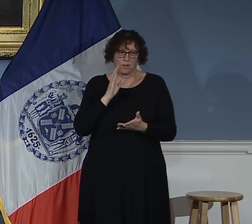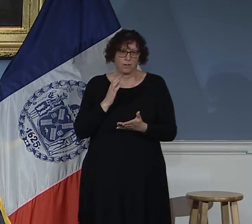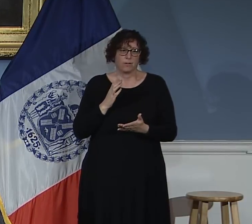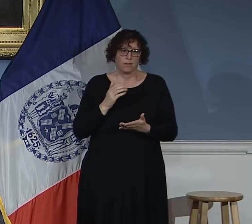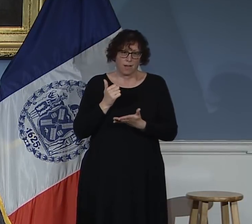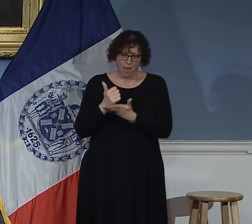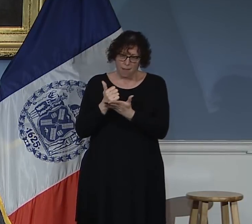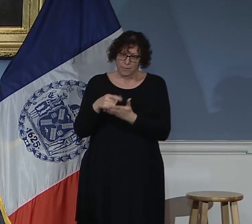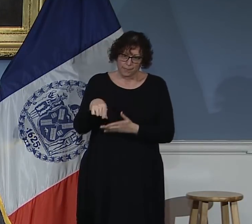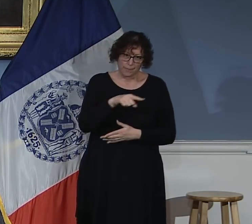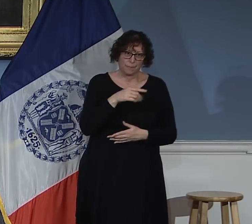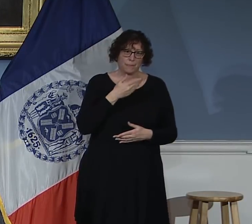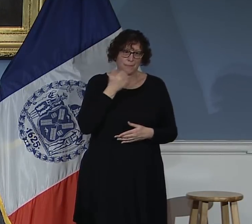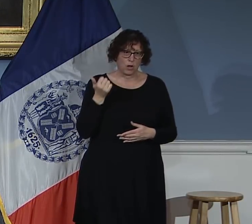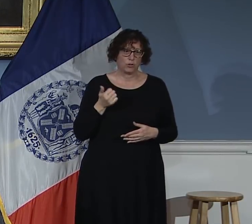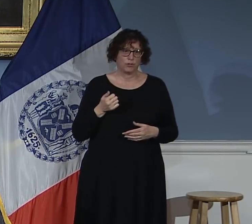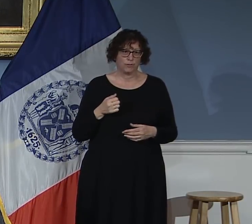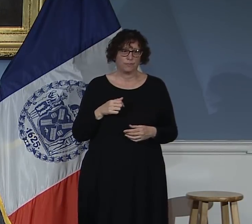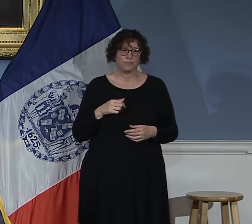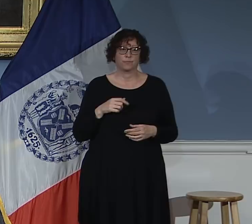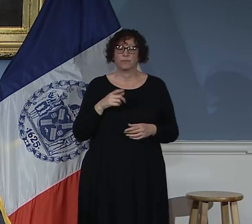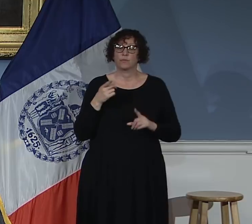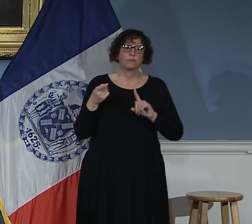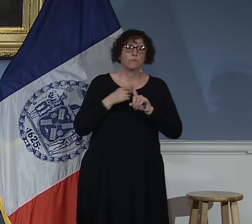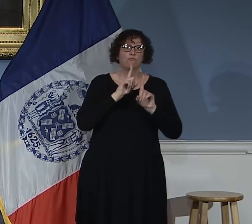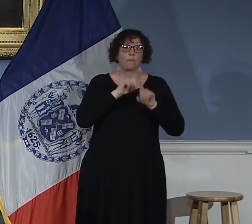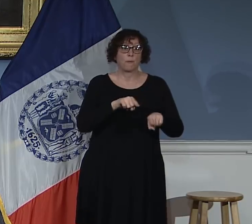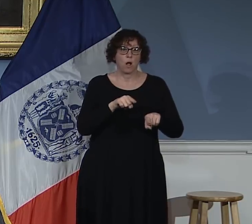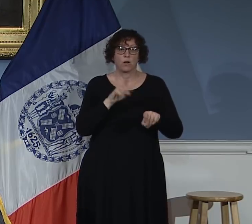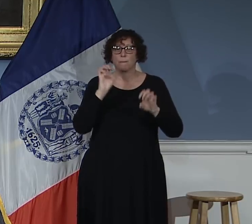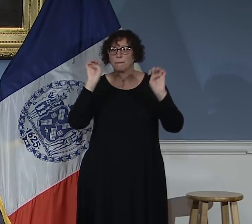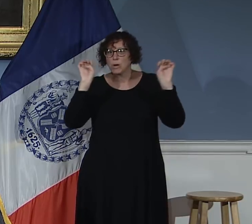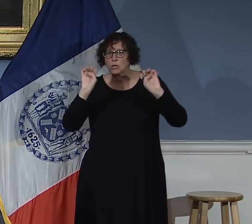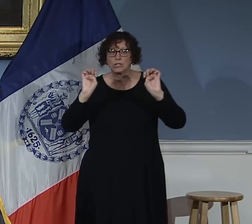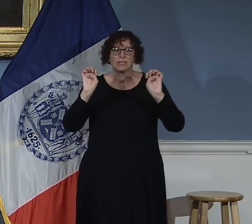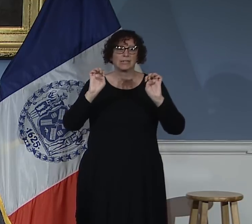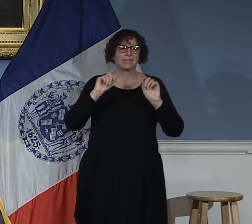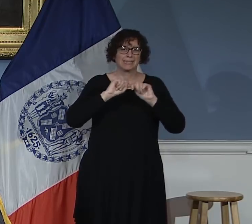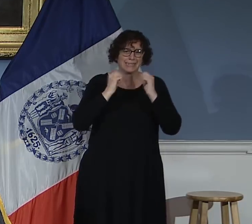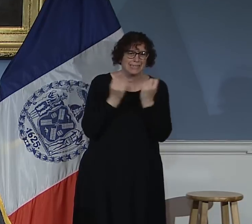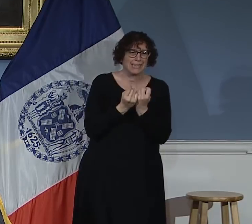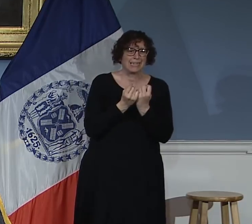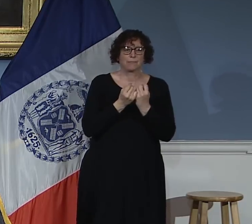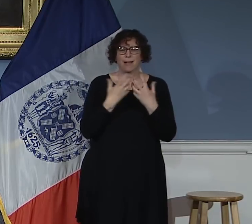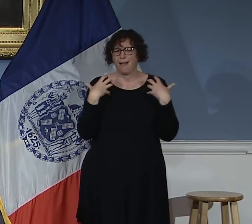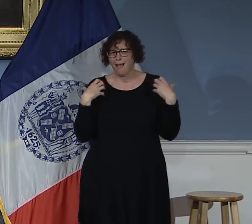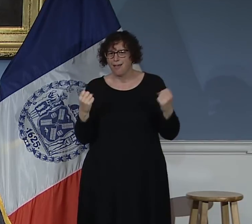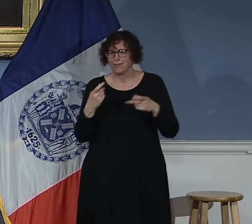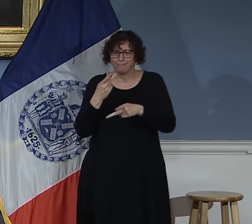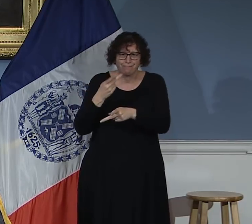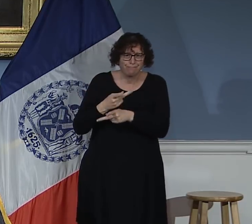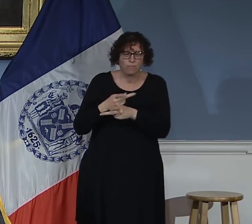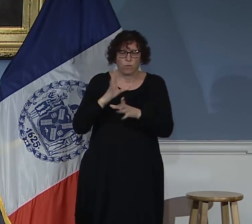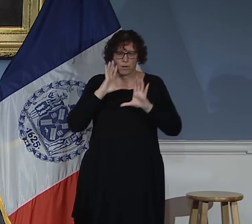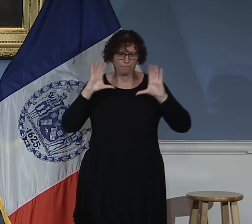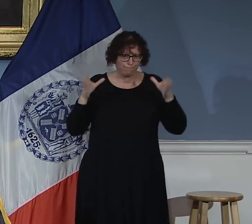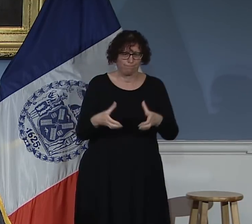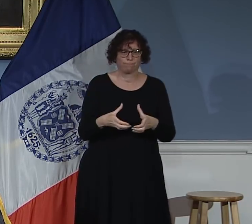RESUPPLY. IO WU LDSAY TO ALL THE MEMBERS OF THE NY,PD ALL OF THE FDNY, MEMBERS OFOU R